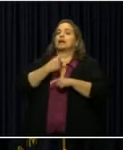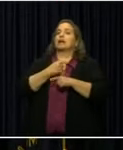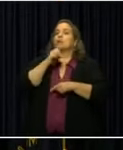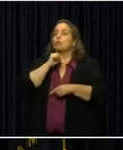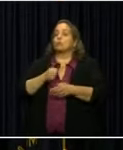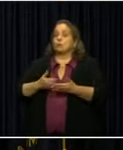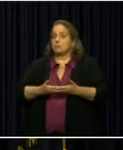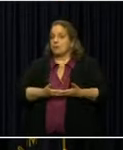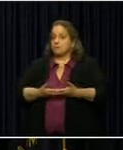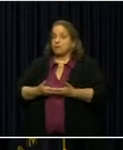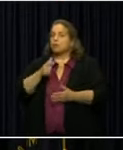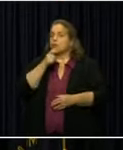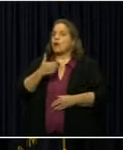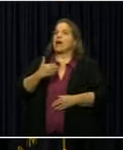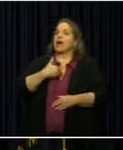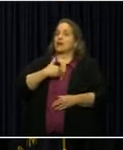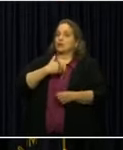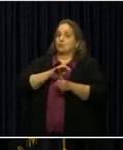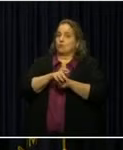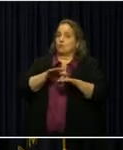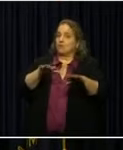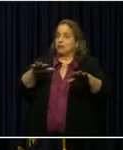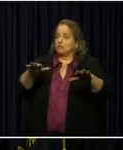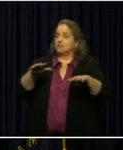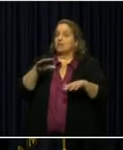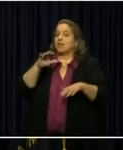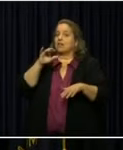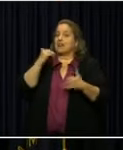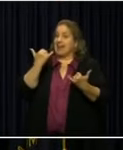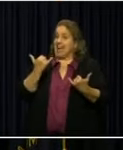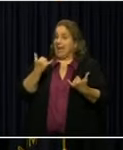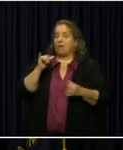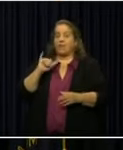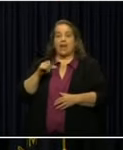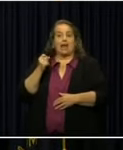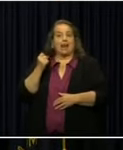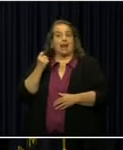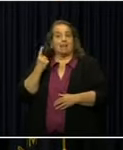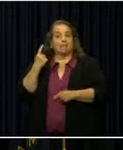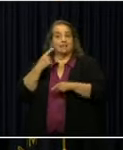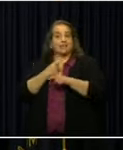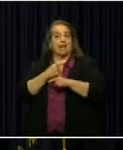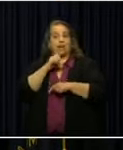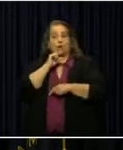COUNTY IN KENTUCKY, AND THAT'S BECAUSE THE CORONAVIRUS IS IN